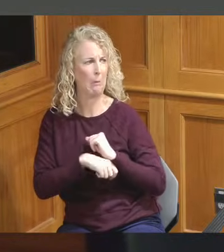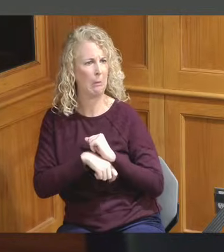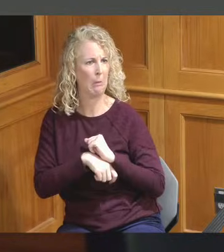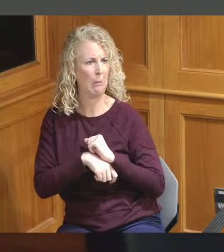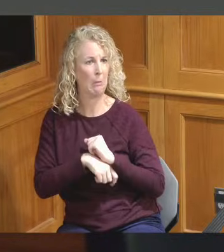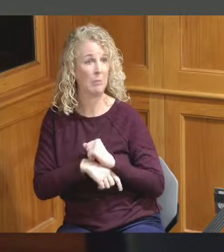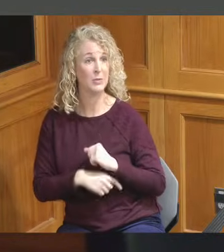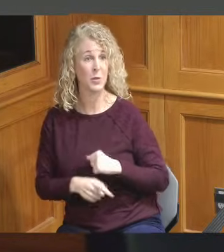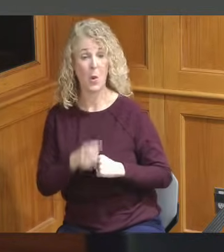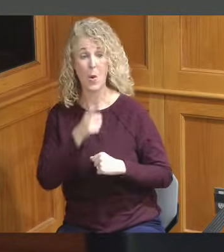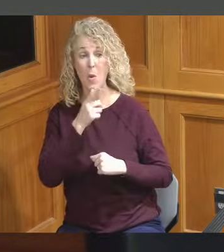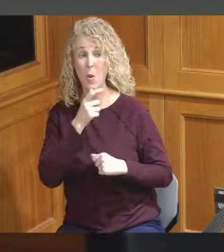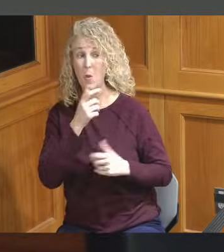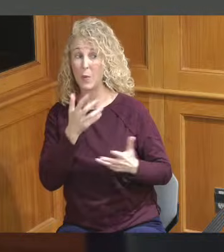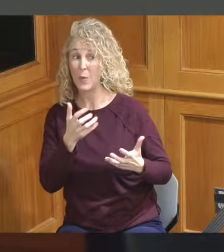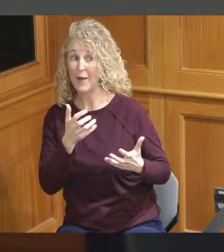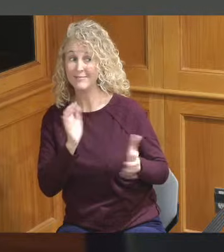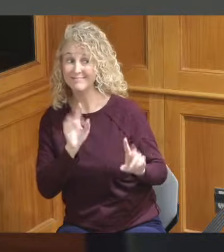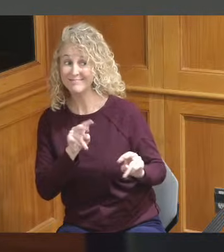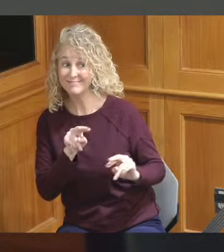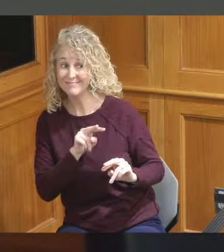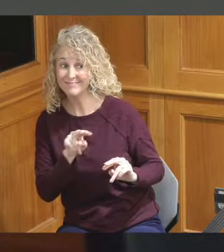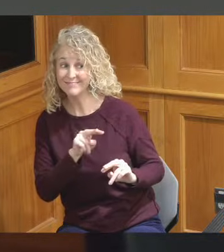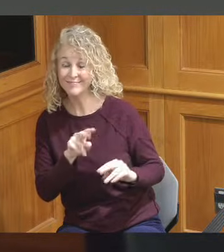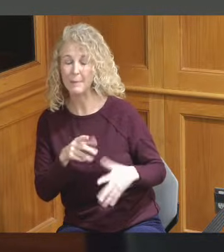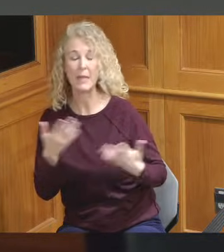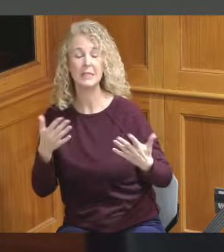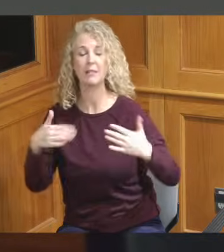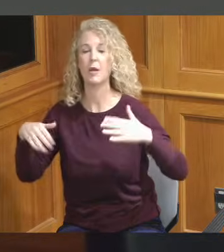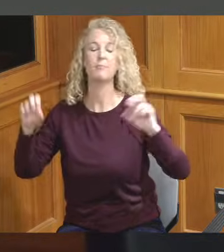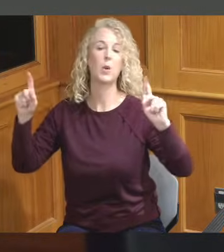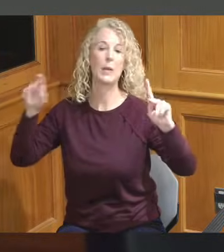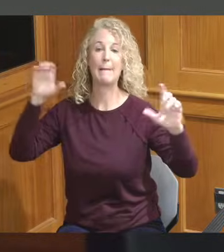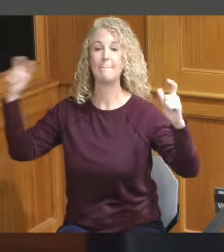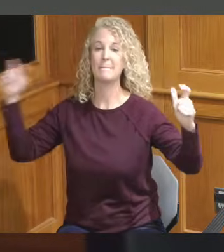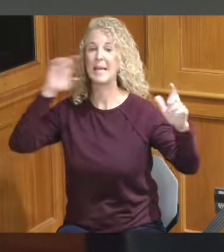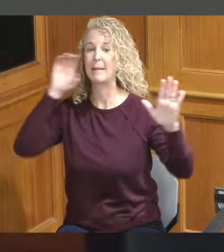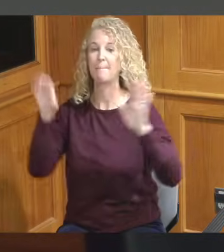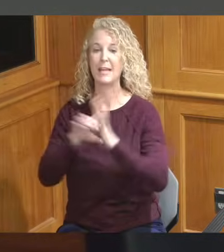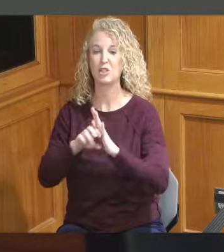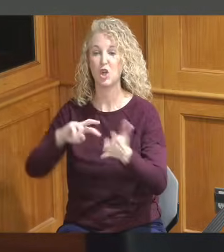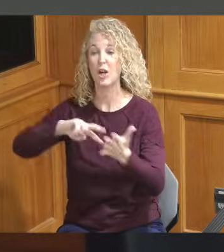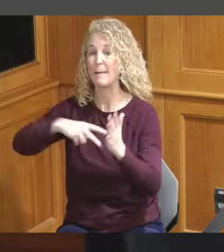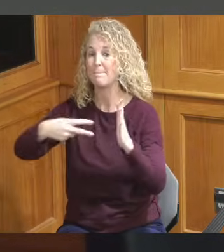so but basically at a high level this relates to the facility condition assessment that we're doing